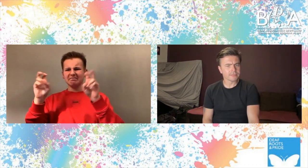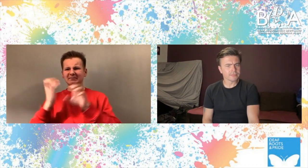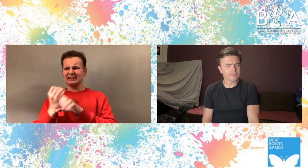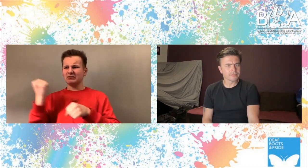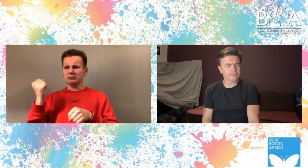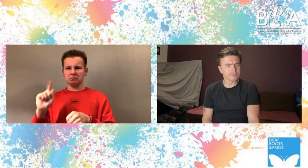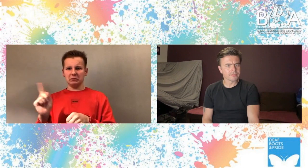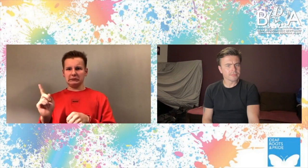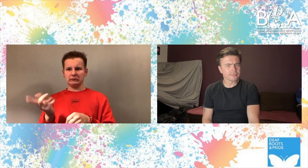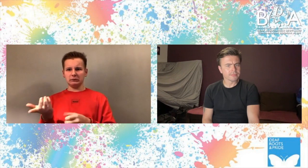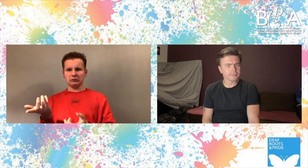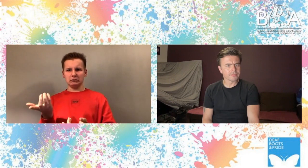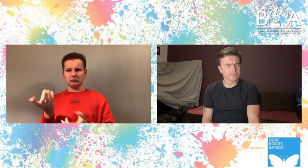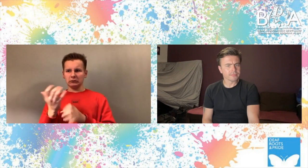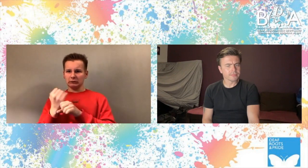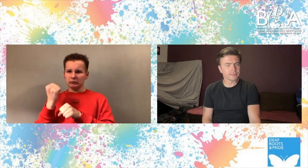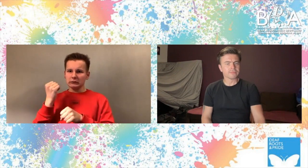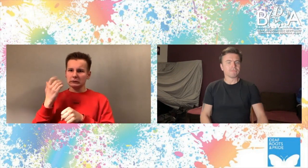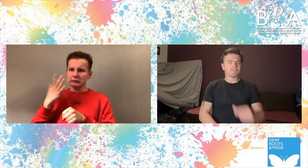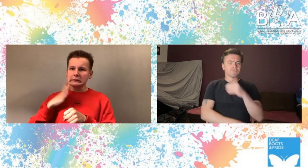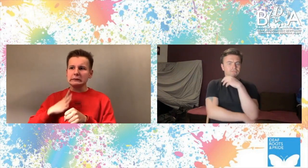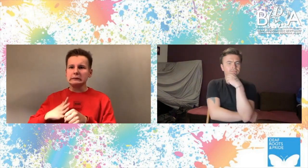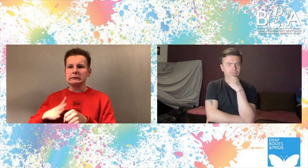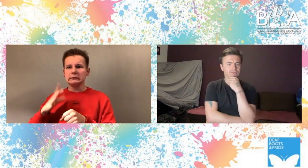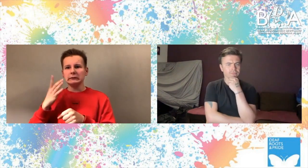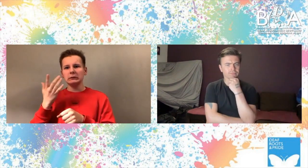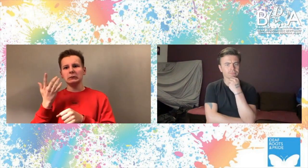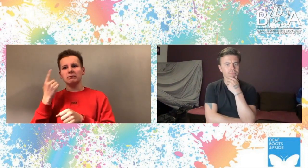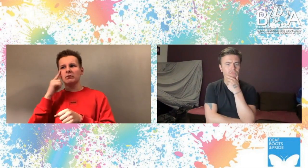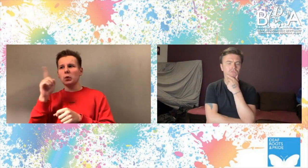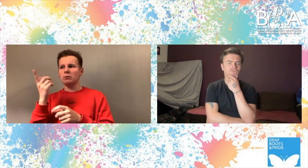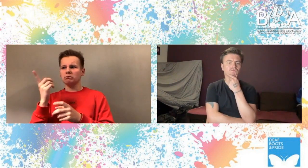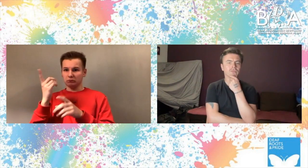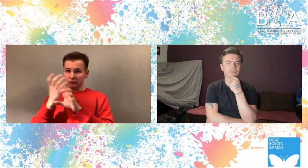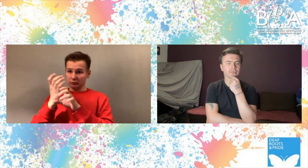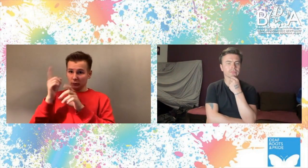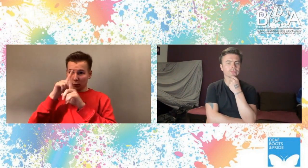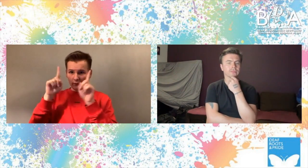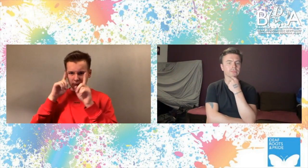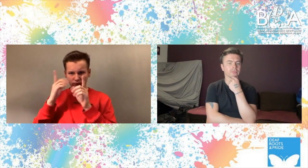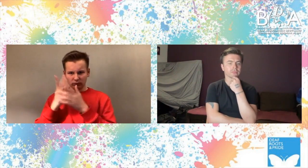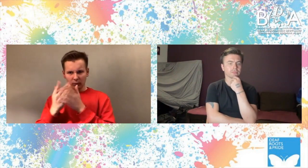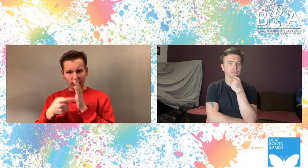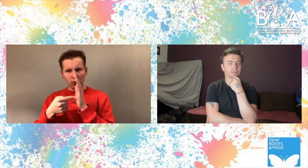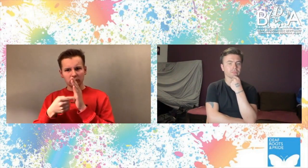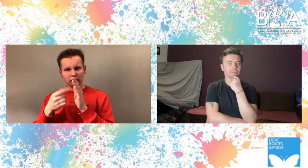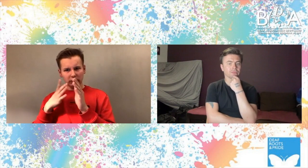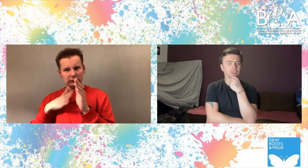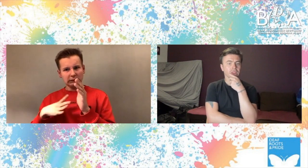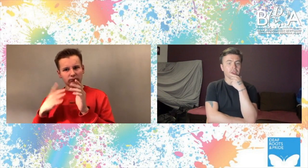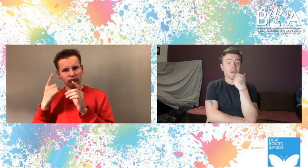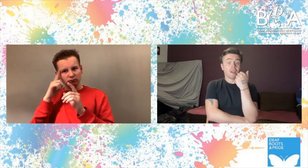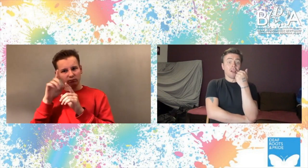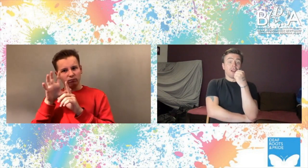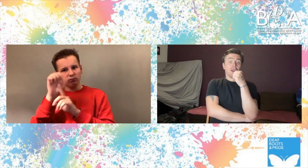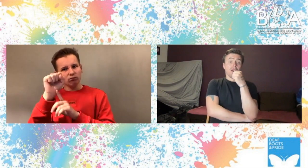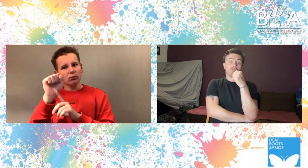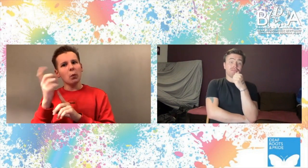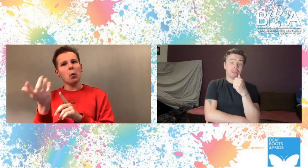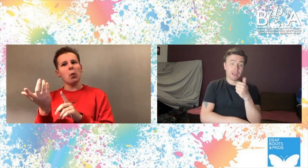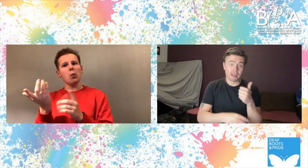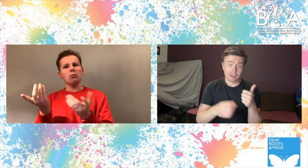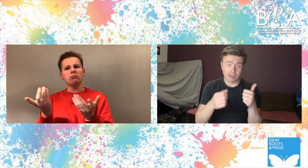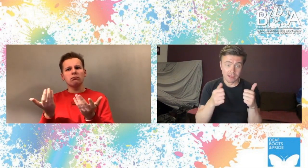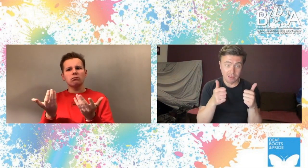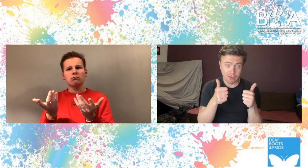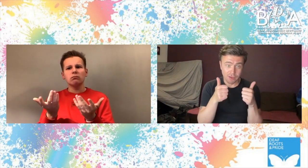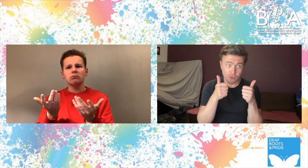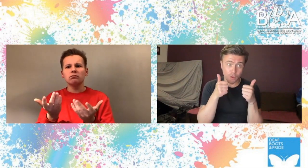degree in? And did you need that? Has it been important for your future?